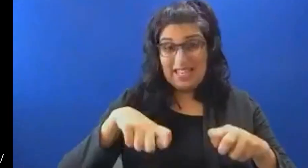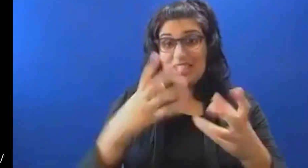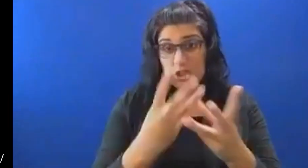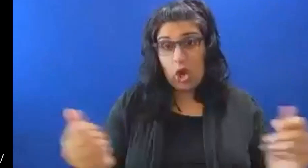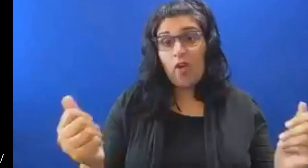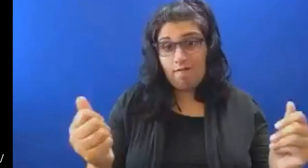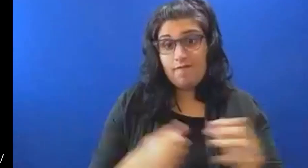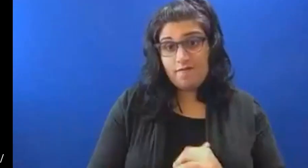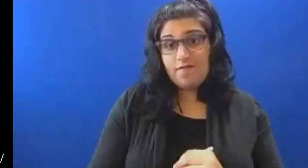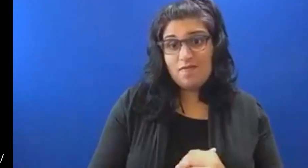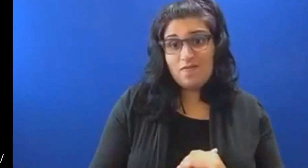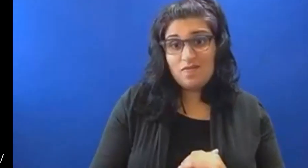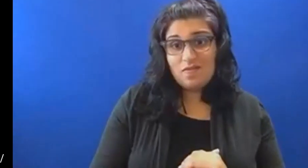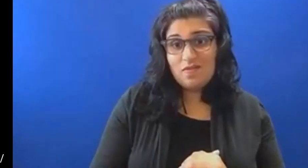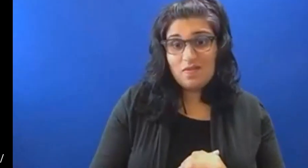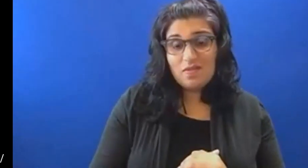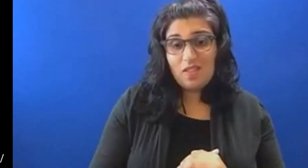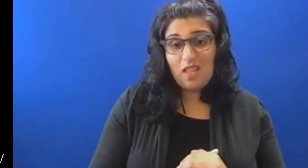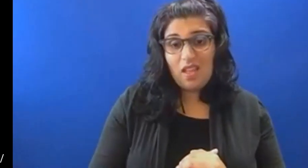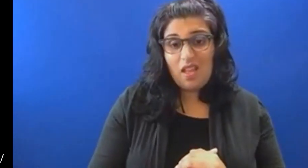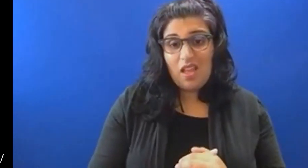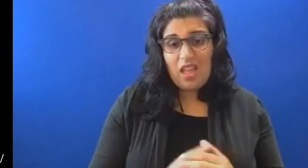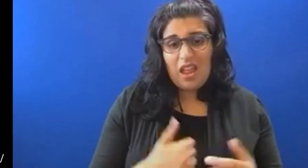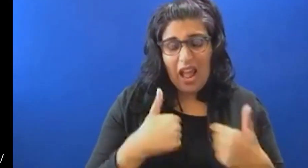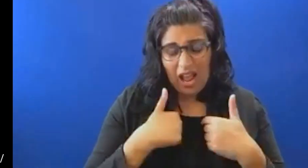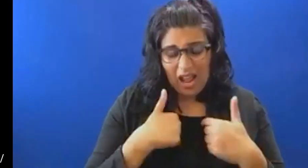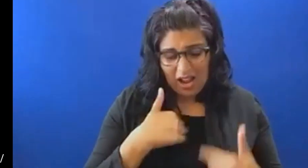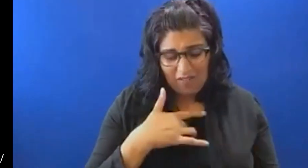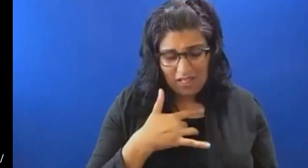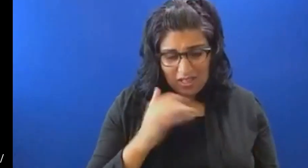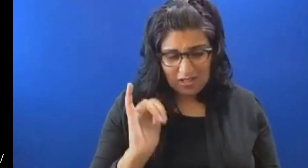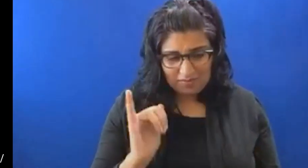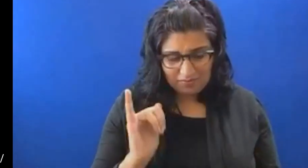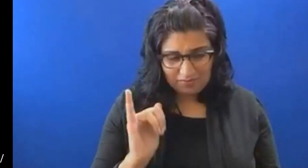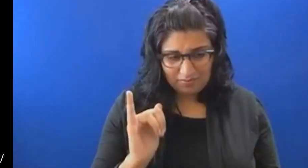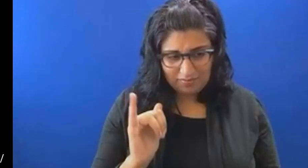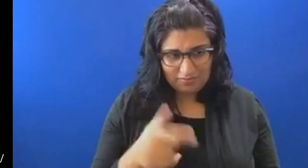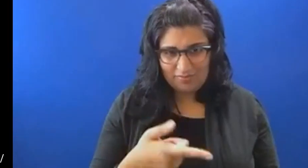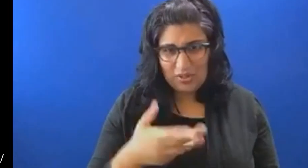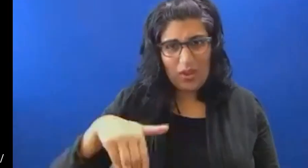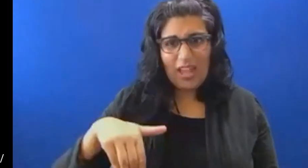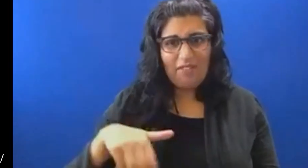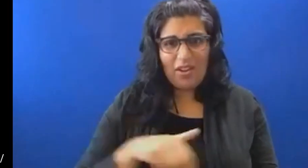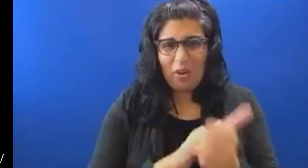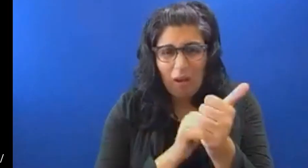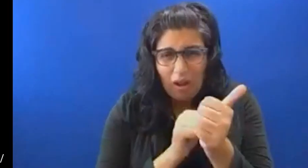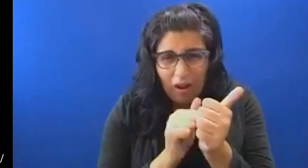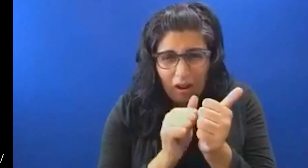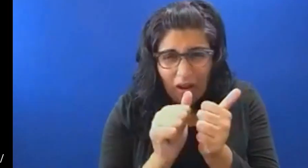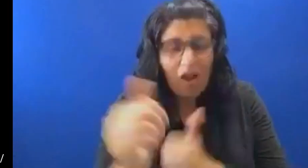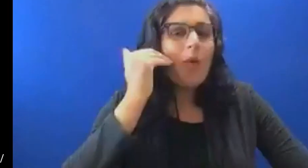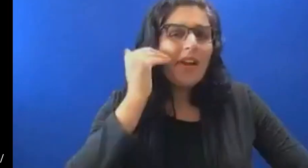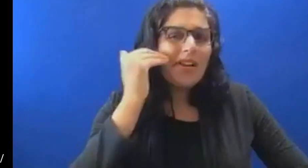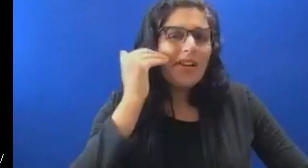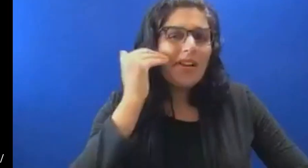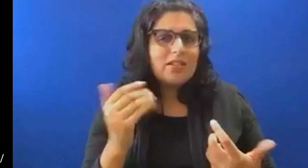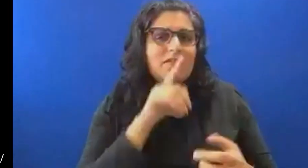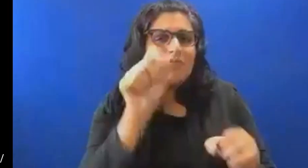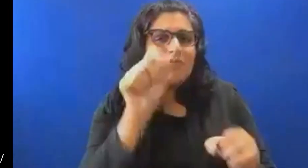It makes me feel like you have not yet moved beyond awareness to actually taking action